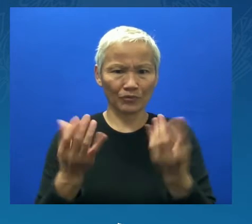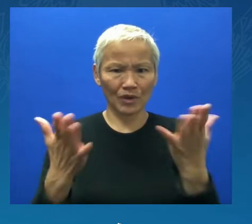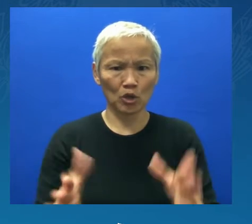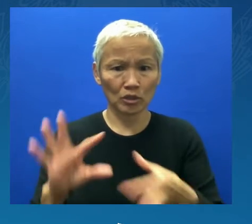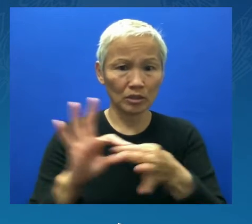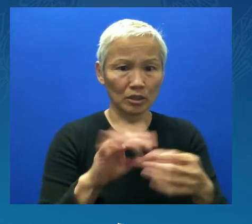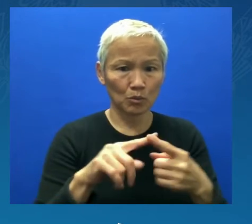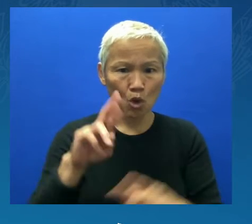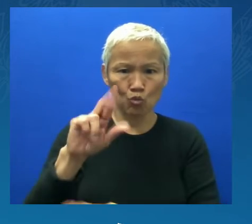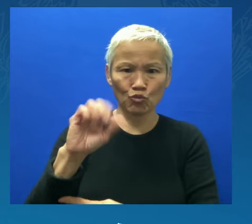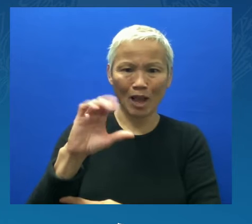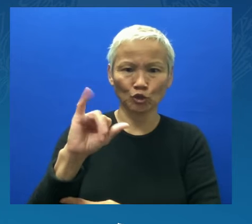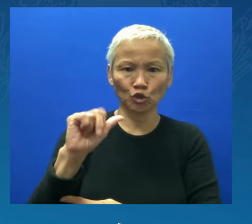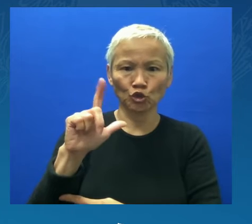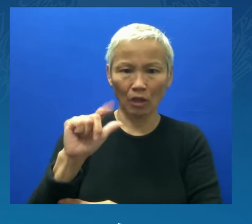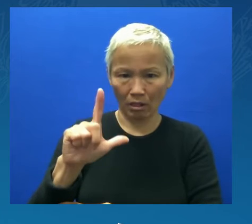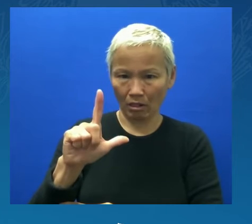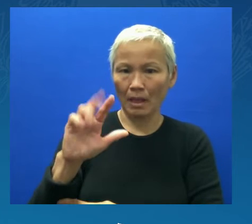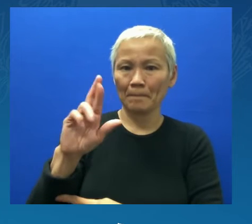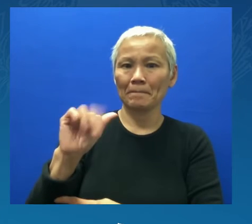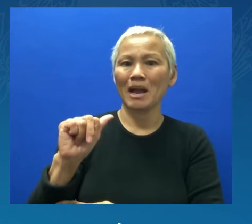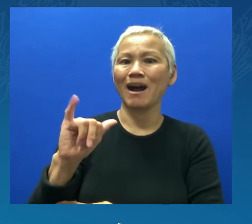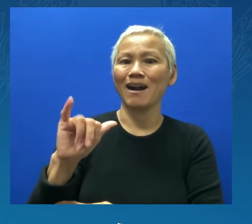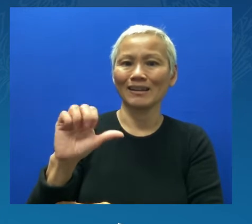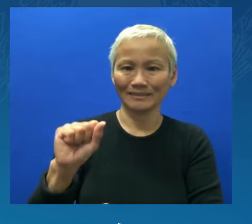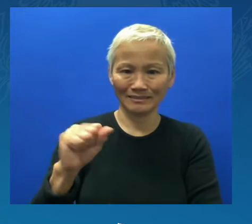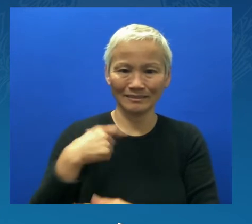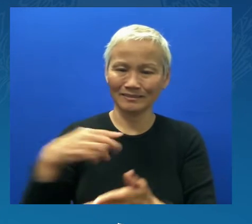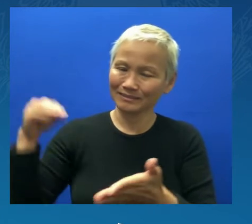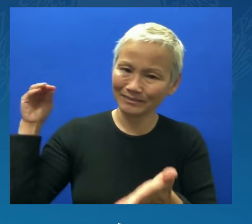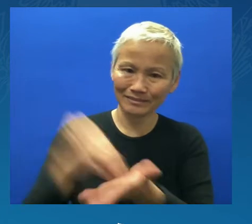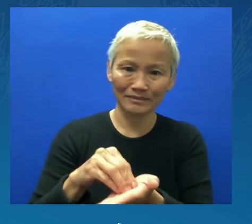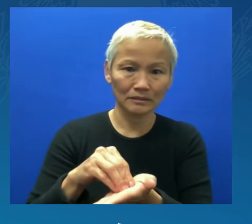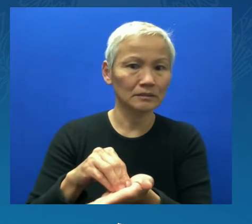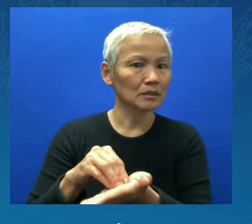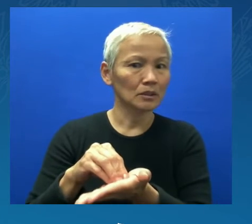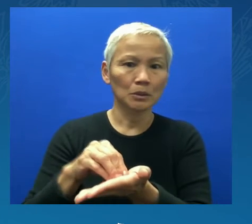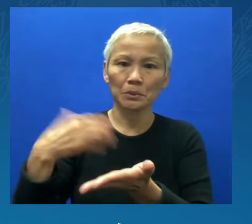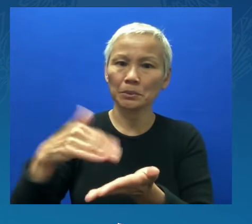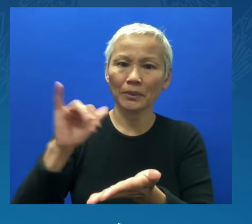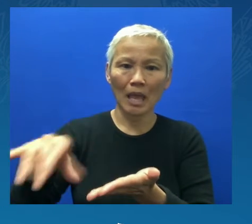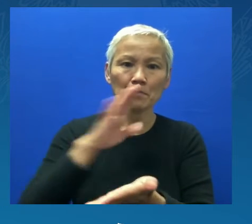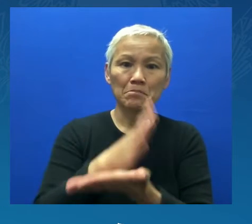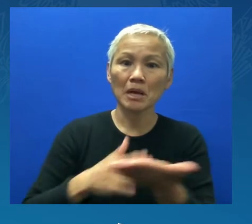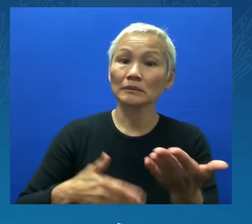put in was that some of the best trainers on this are doulas --